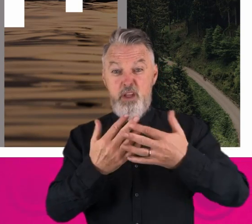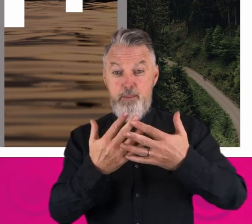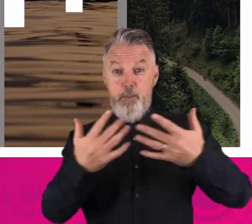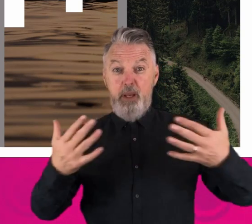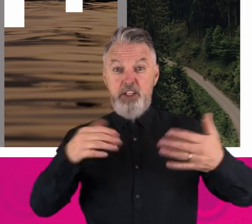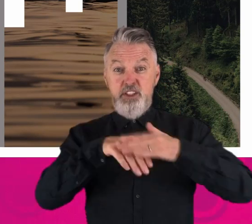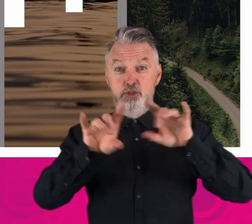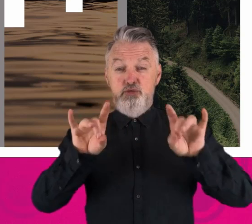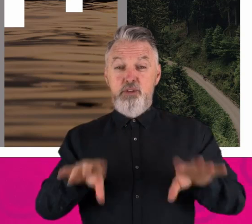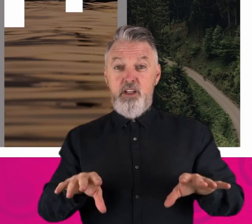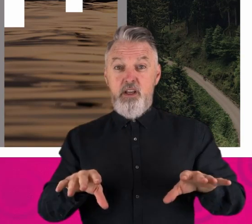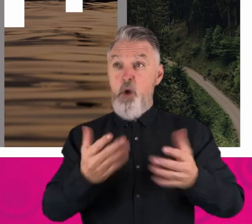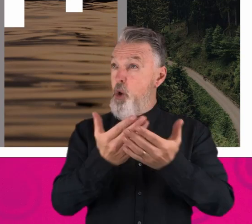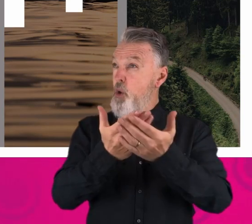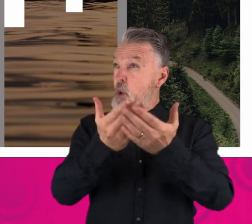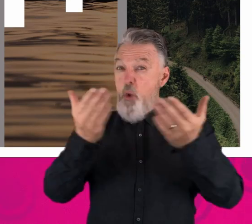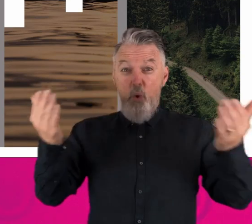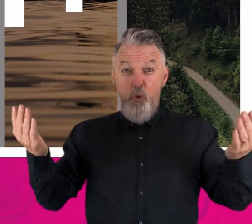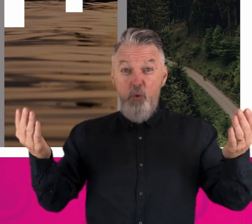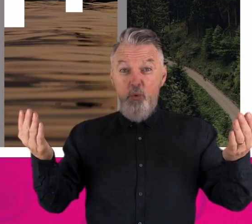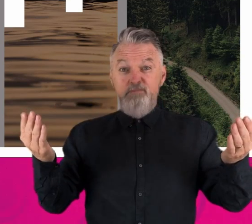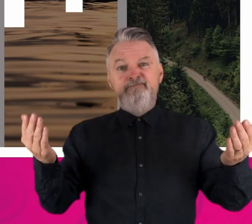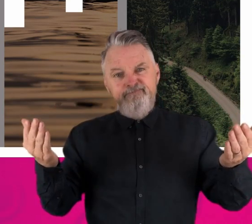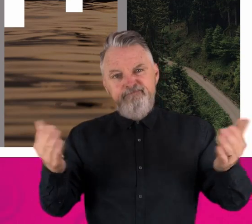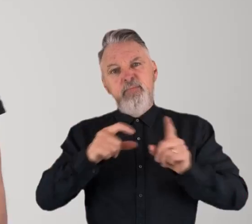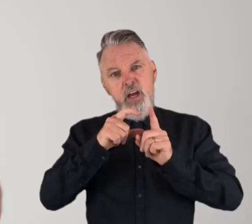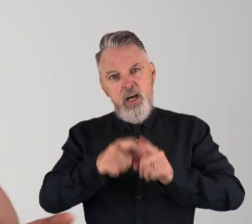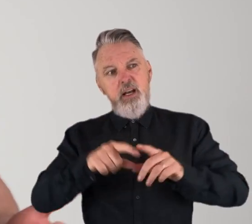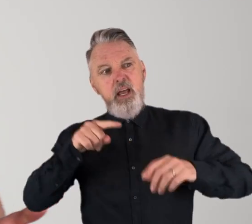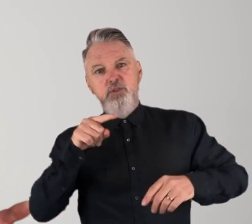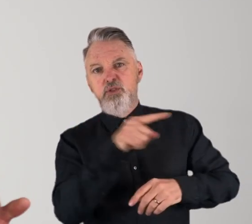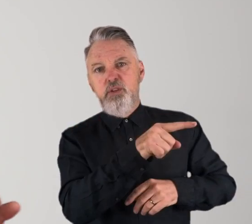for these people, getting outdoors can be really hard. And we want to change that.